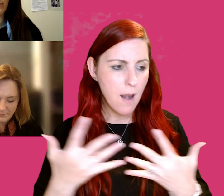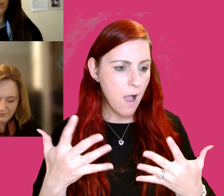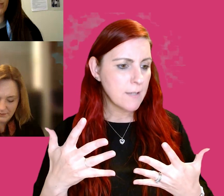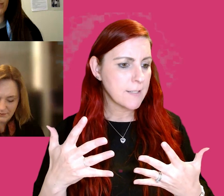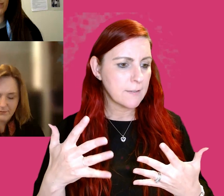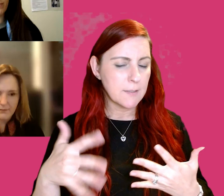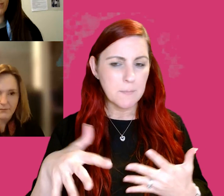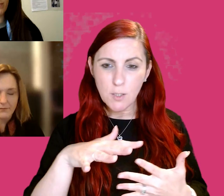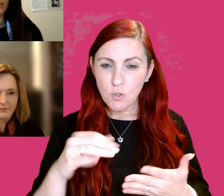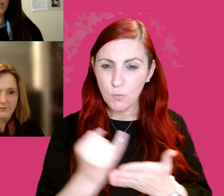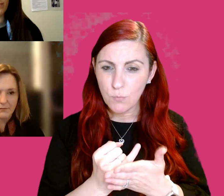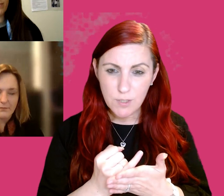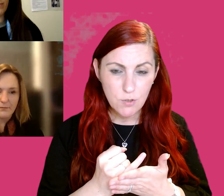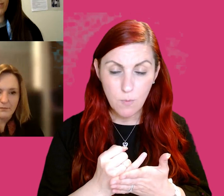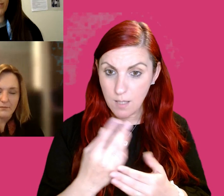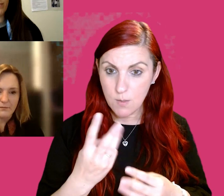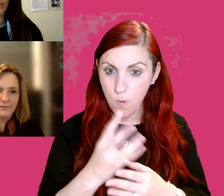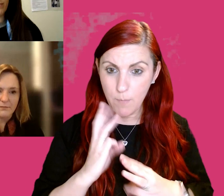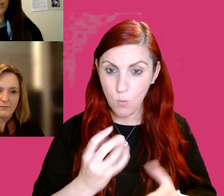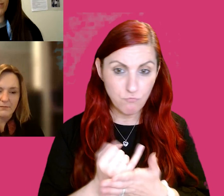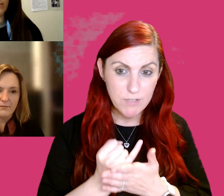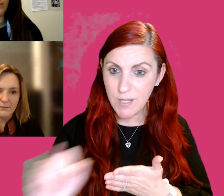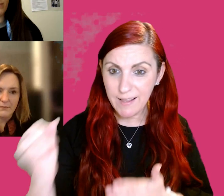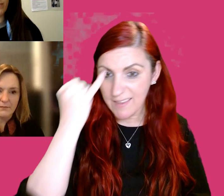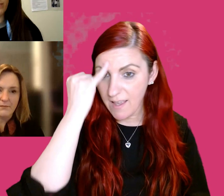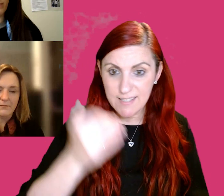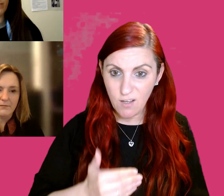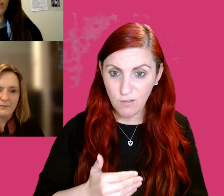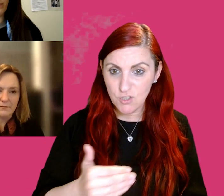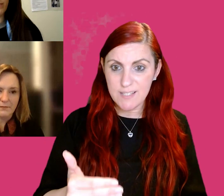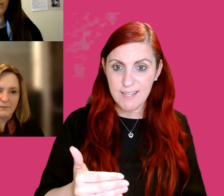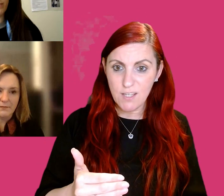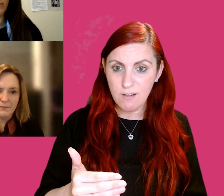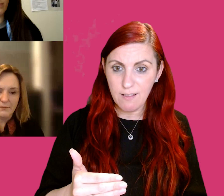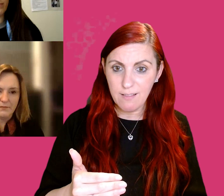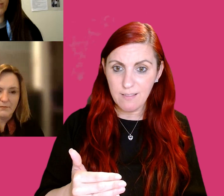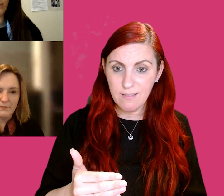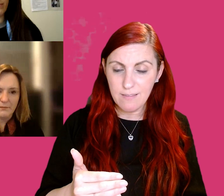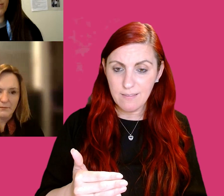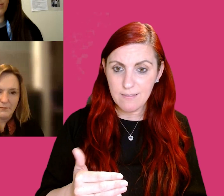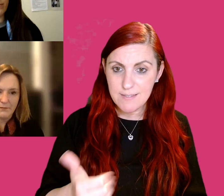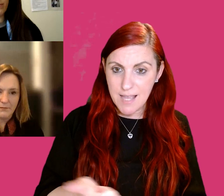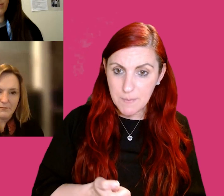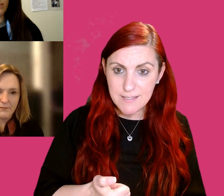diagnosis of gational diabetes and say actually you know what I I don't believe in that diagnosis